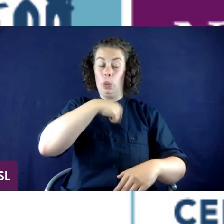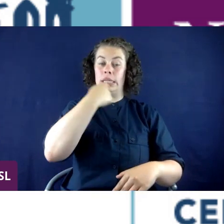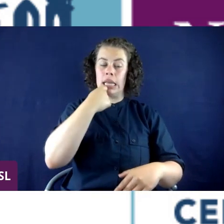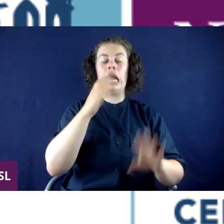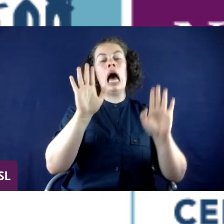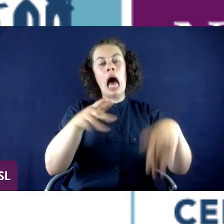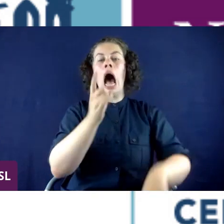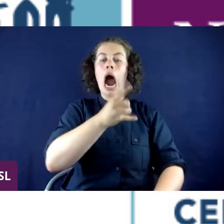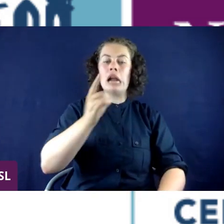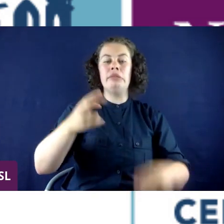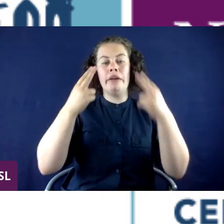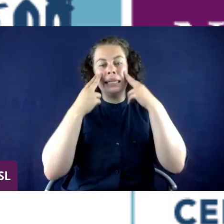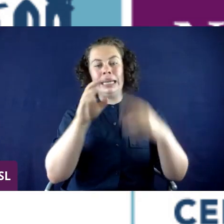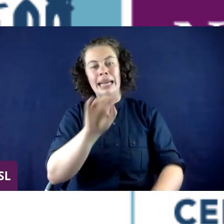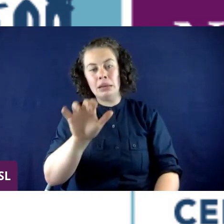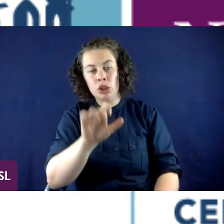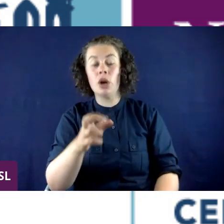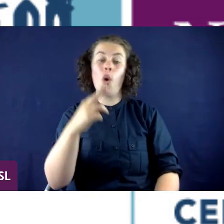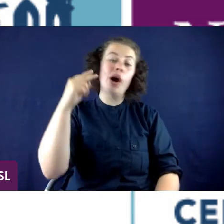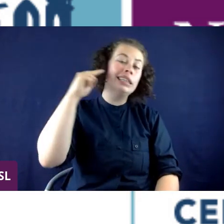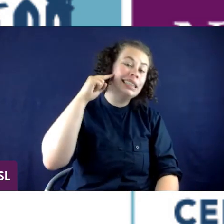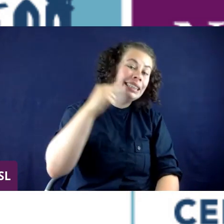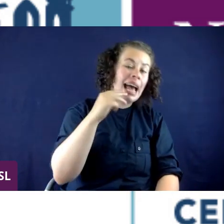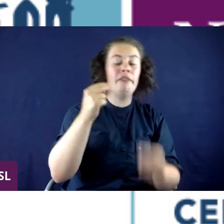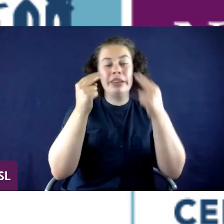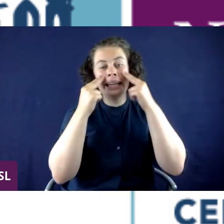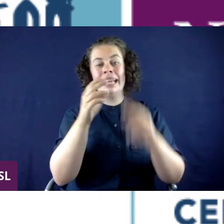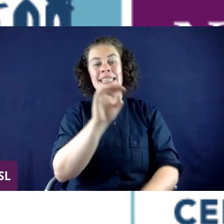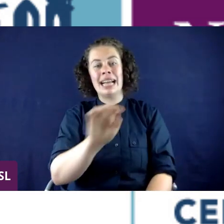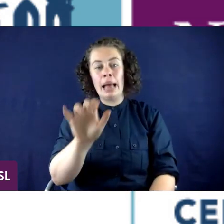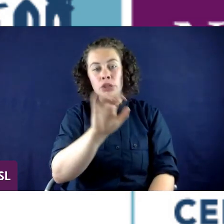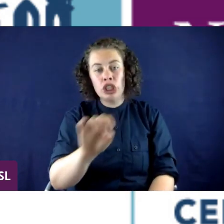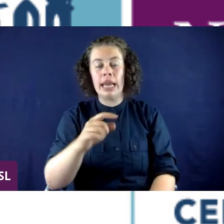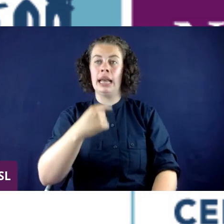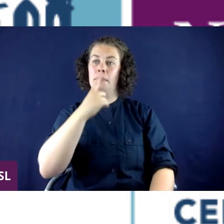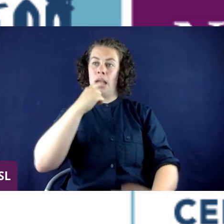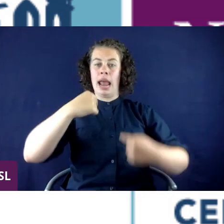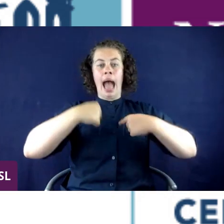problem is that right now, we are looking at the deaf and the Hard of